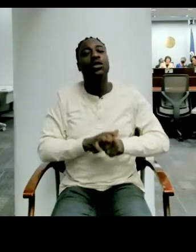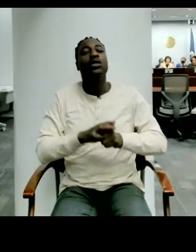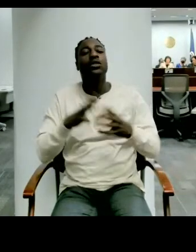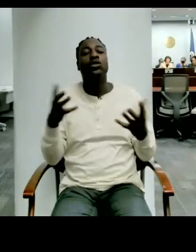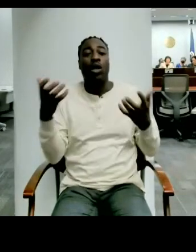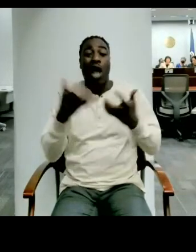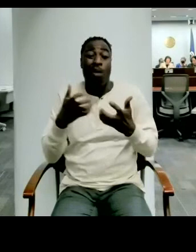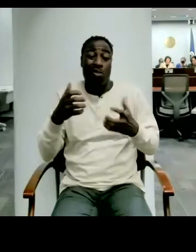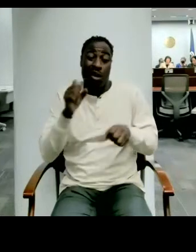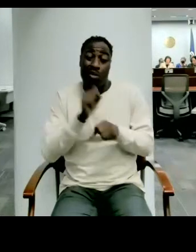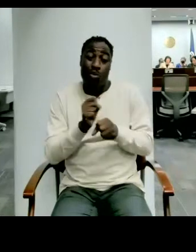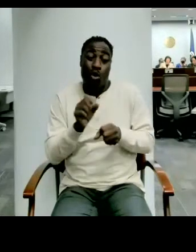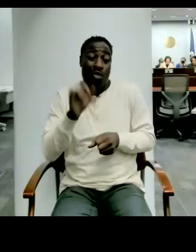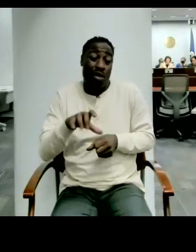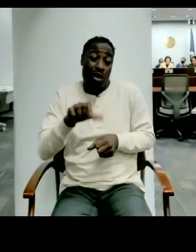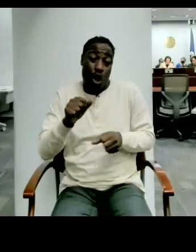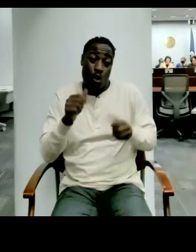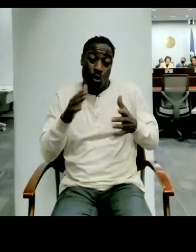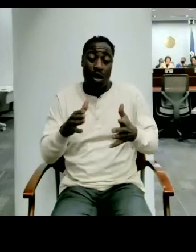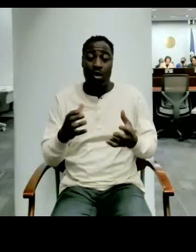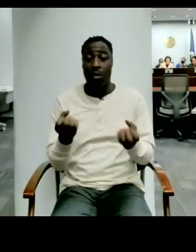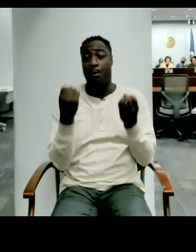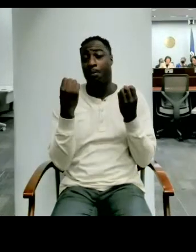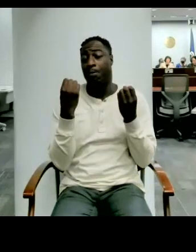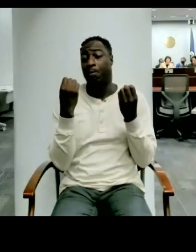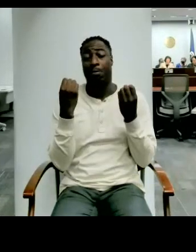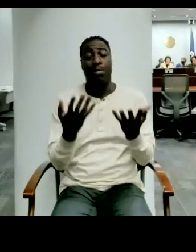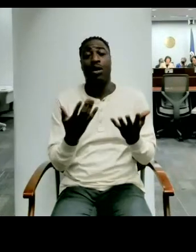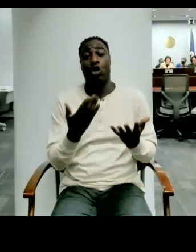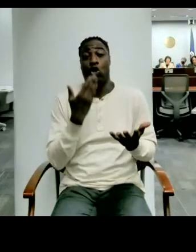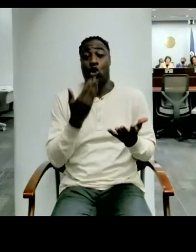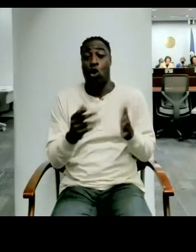employees is another way. I think there are a lot of very good polls out there these large